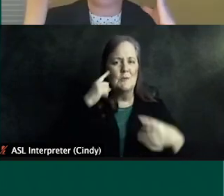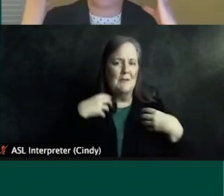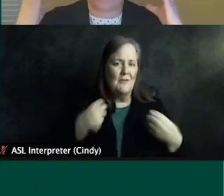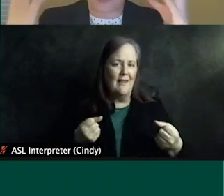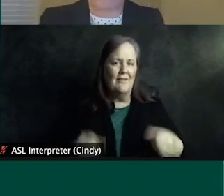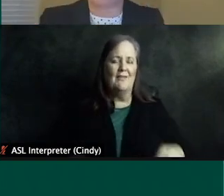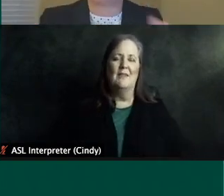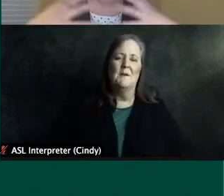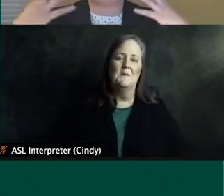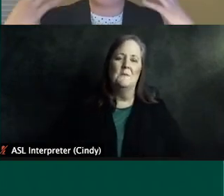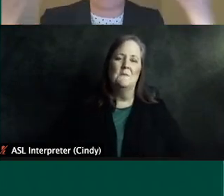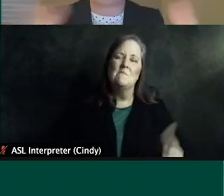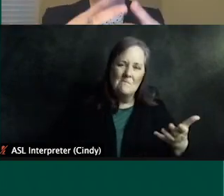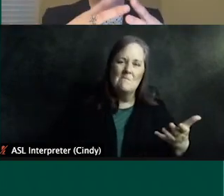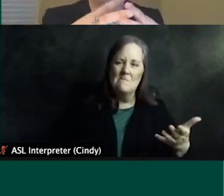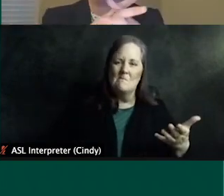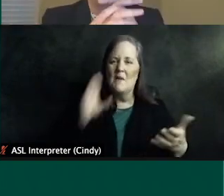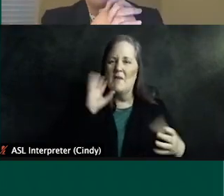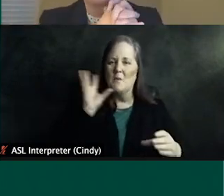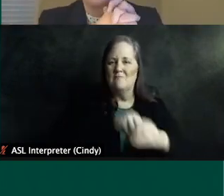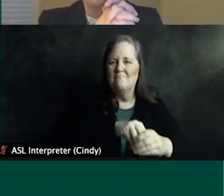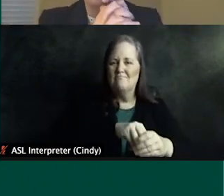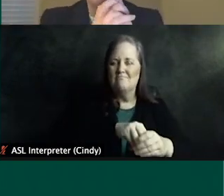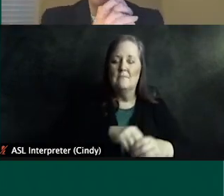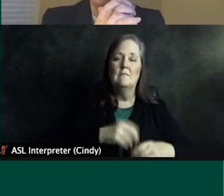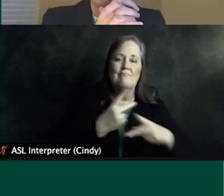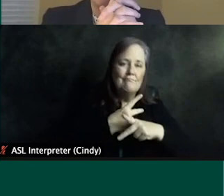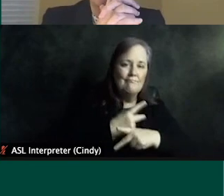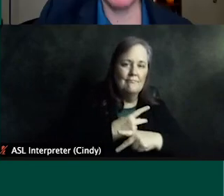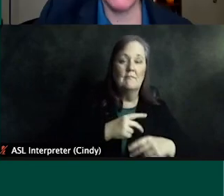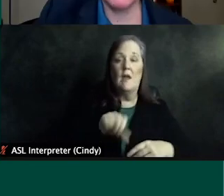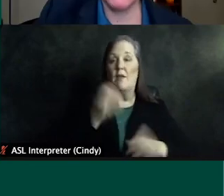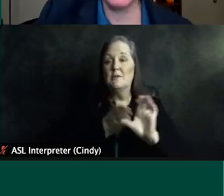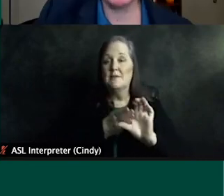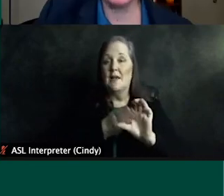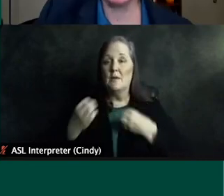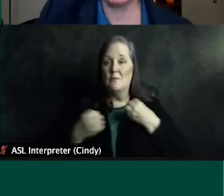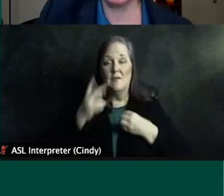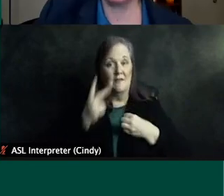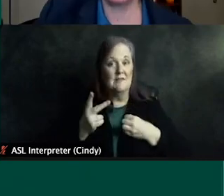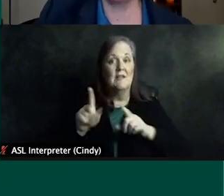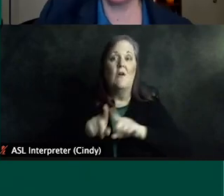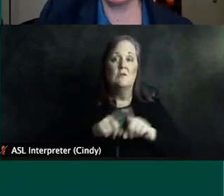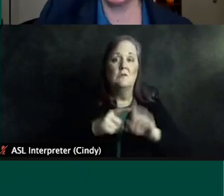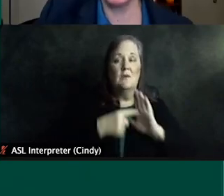Cash bail goes away and this new process goes into effect. Yes. Okay, great. Is there one statewide algorithm or tool?